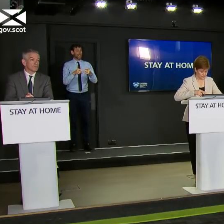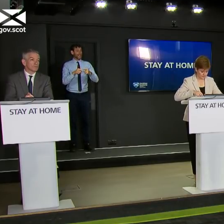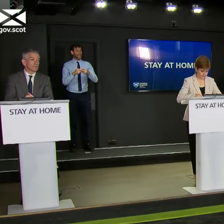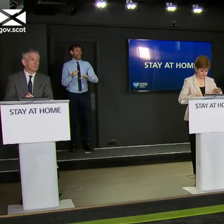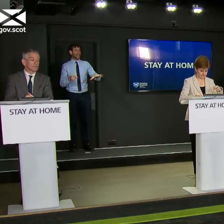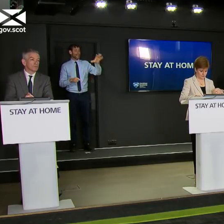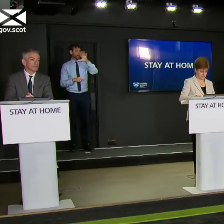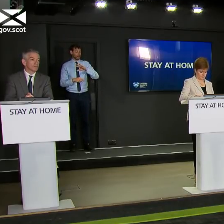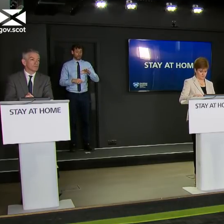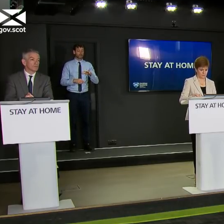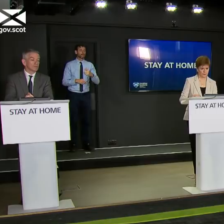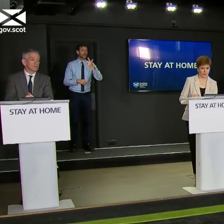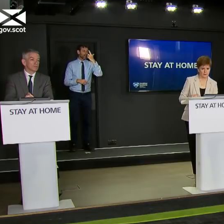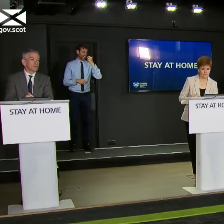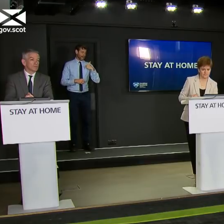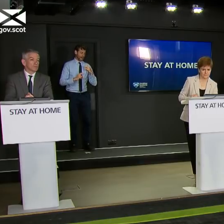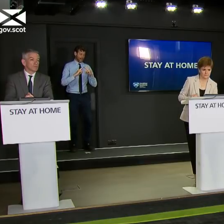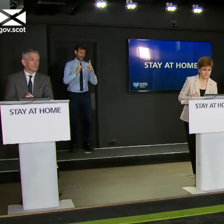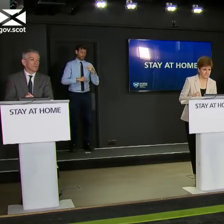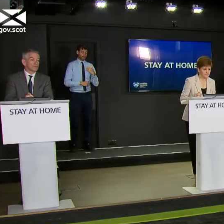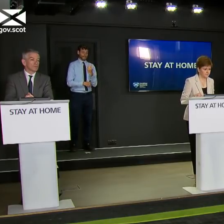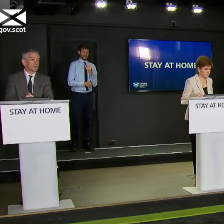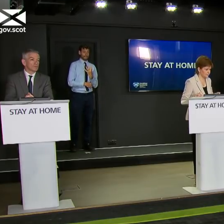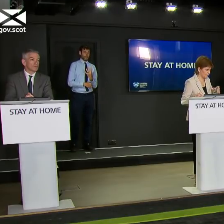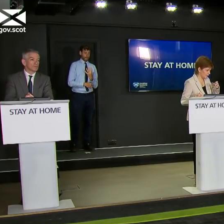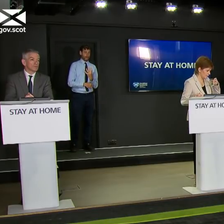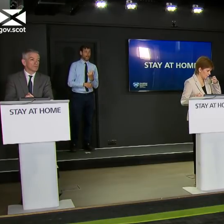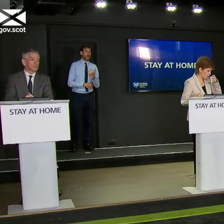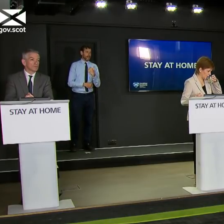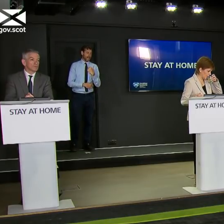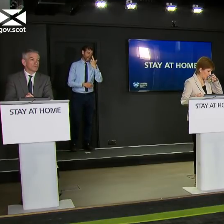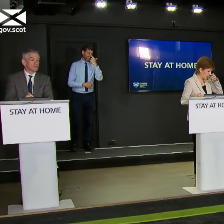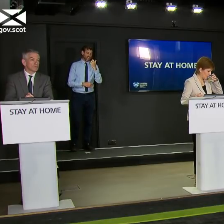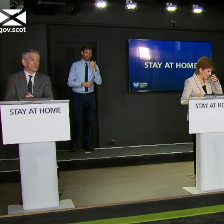a support bubble with one other household. Are you planning to do anything like this